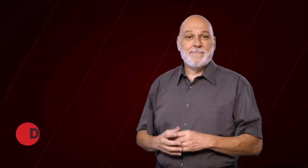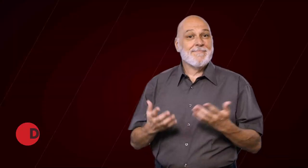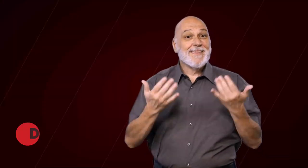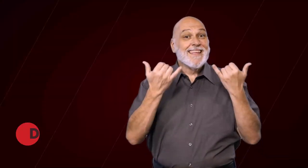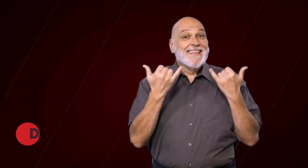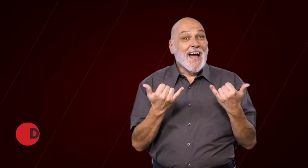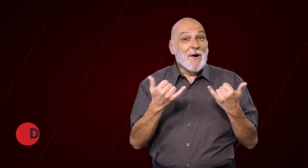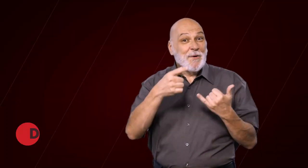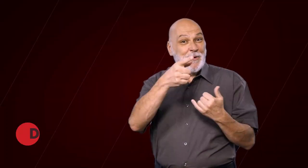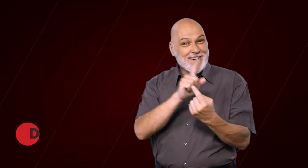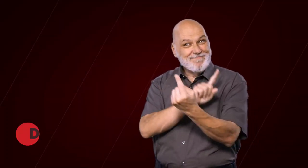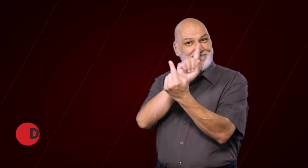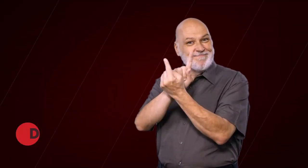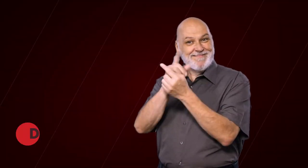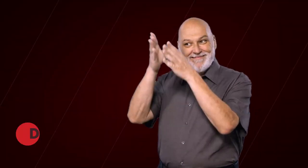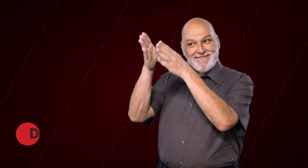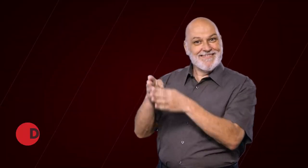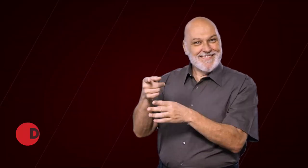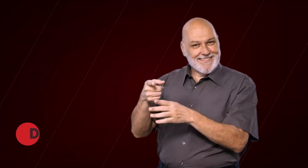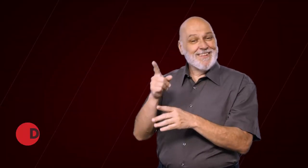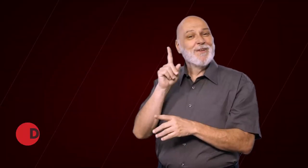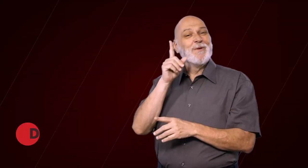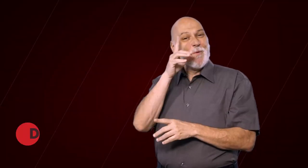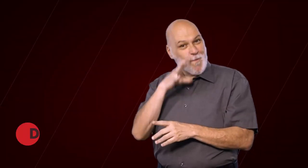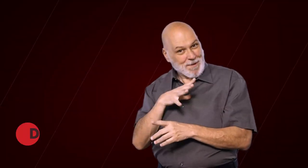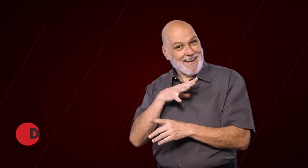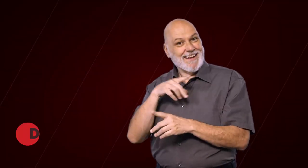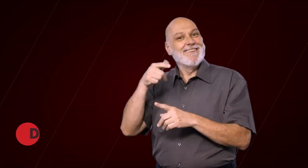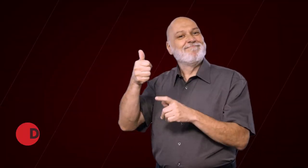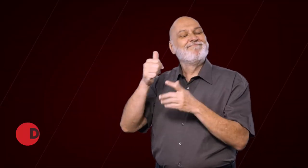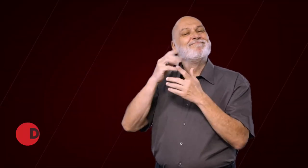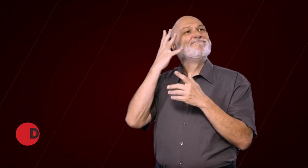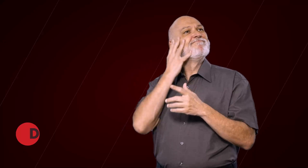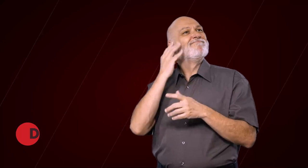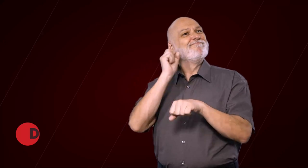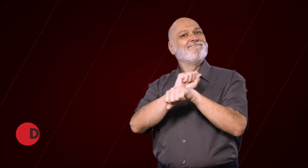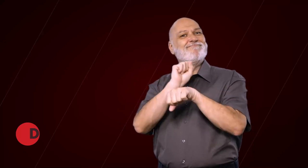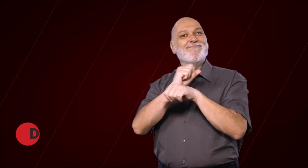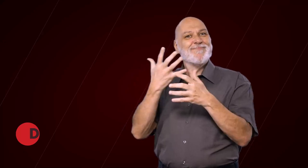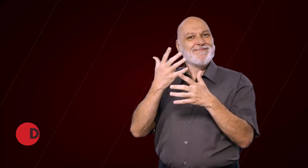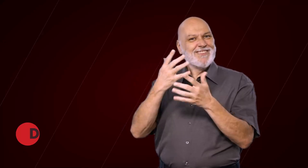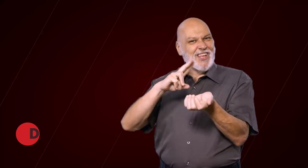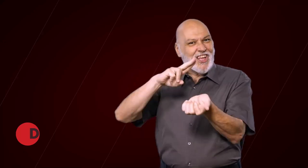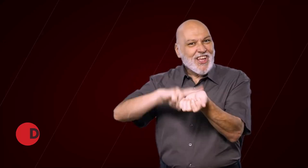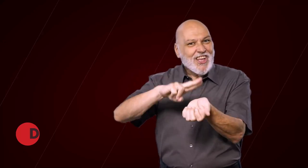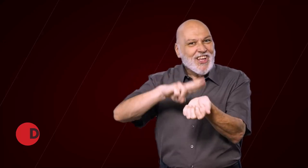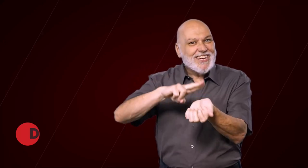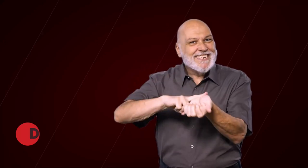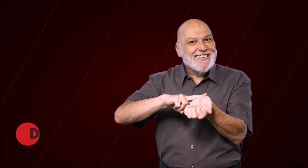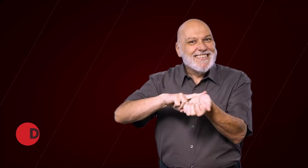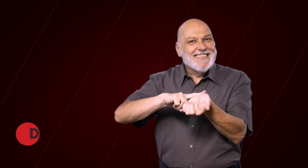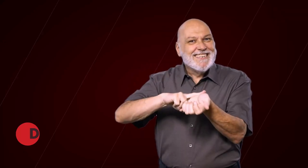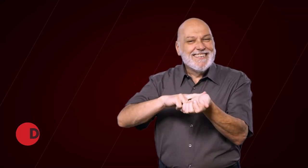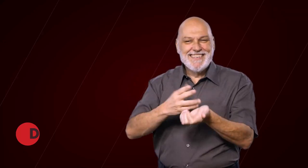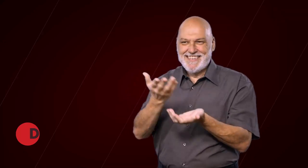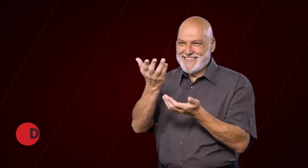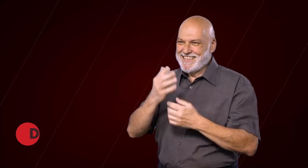[Anselmo]: Now meet a Deaf female about her experiences becoming a nurse!